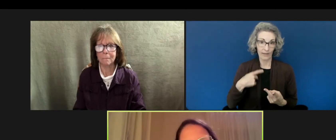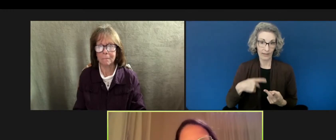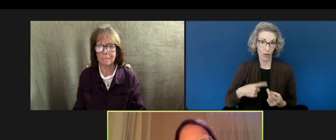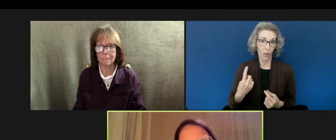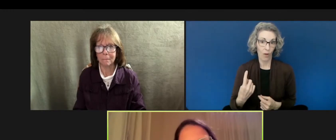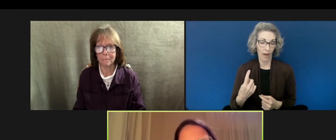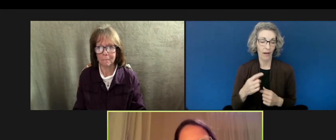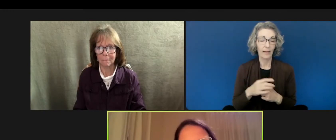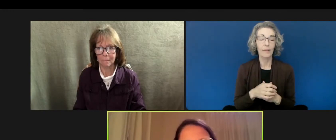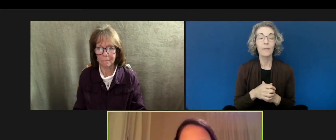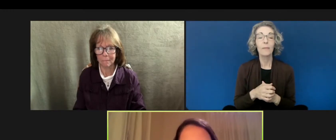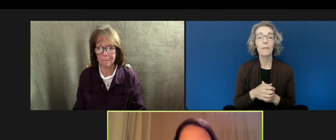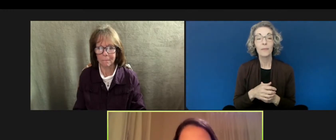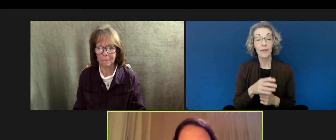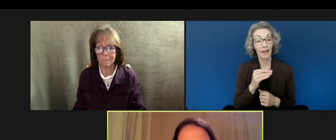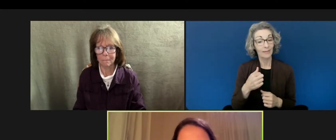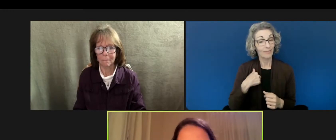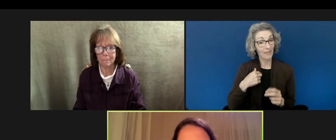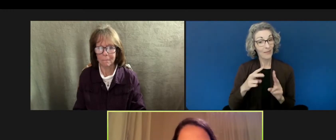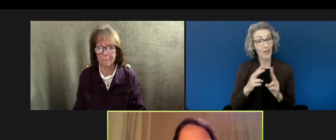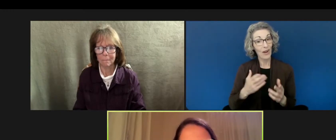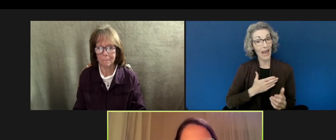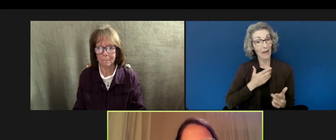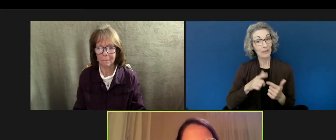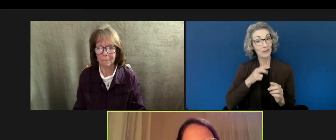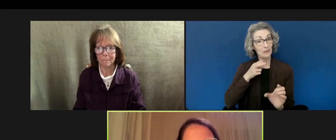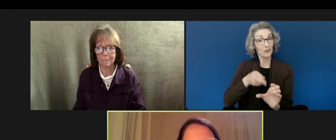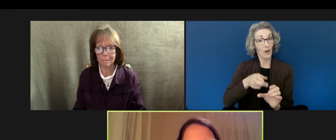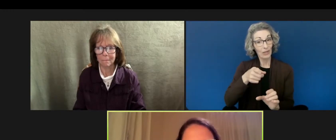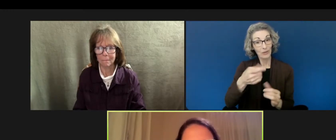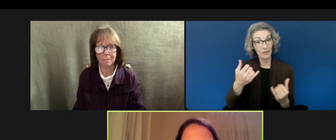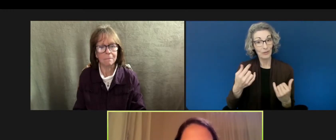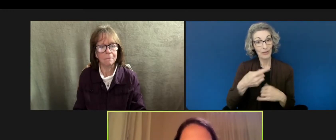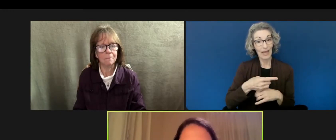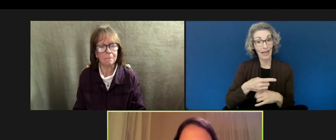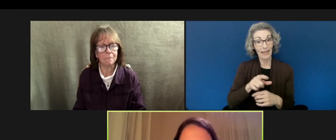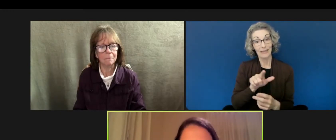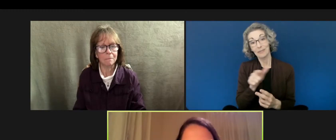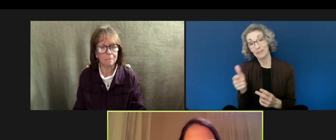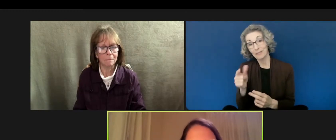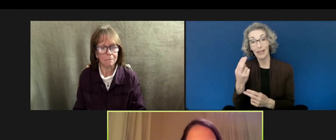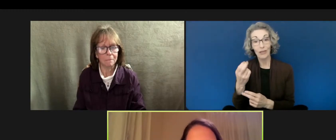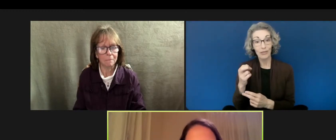a physical one, and I'm very happy to join you today,